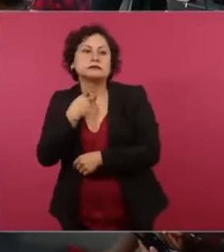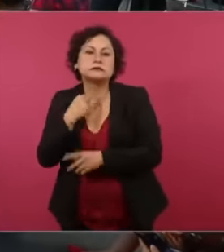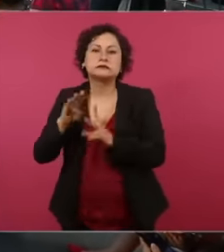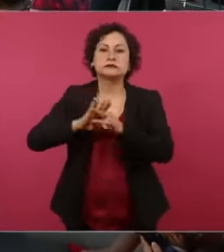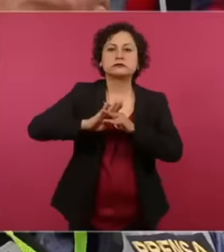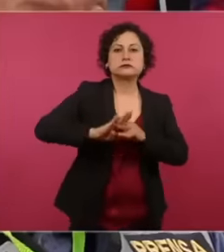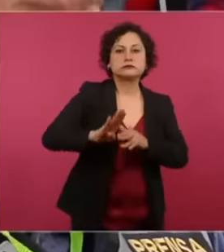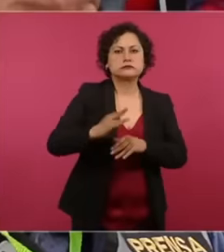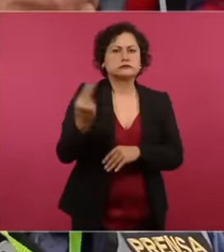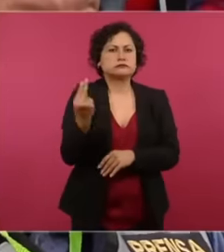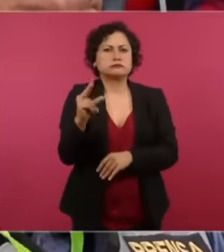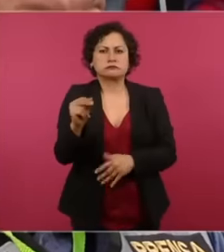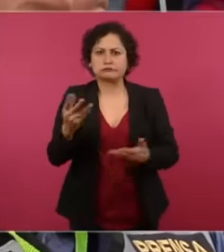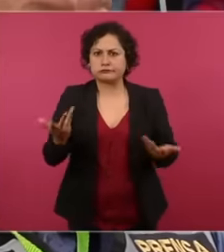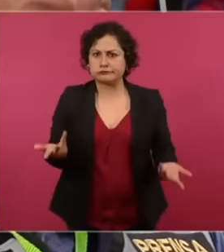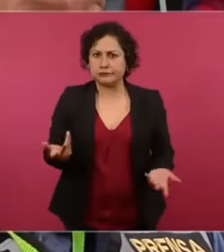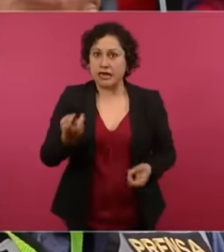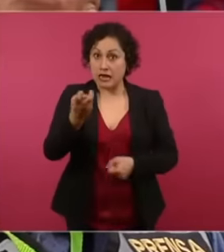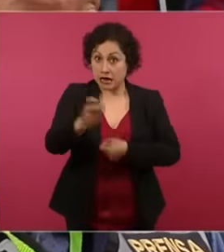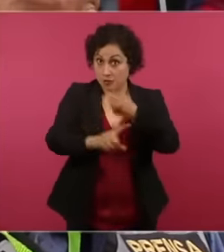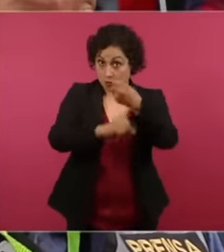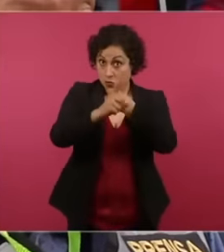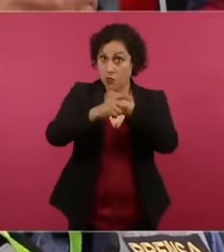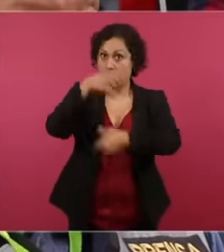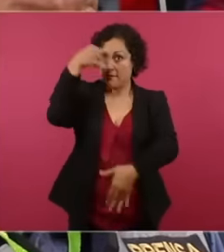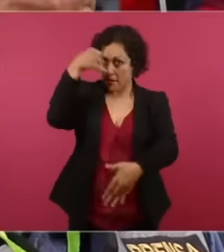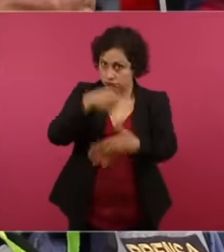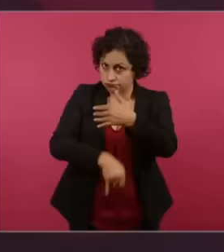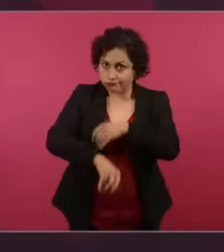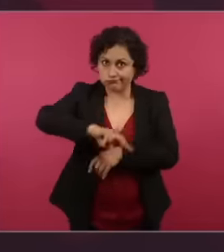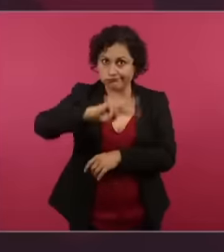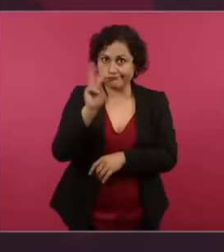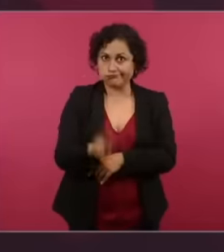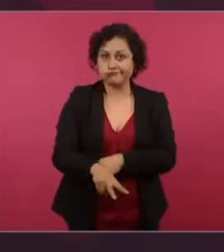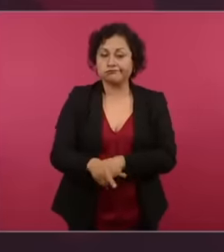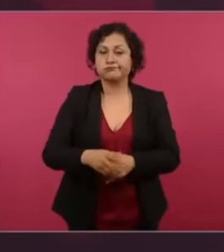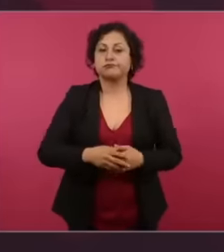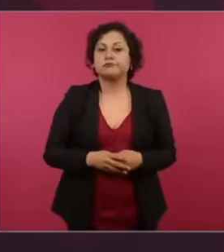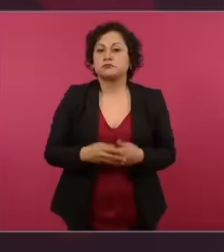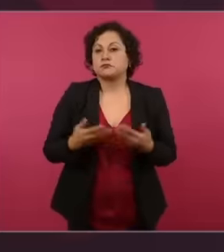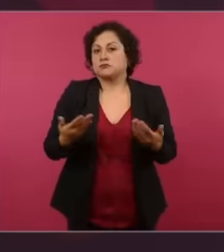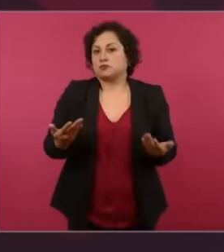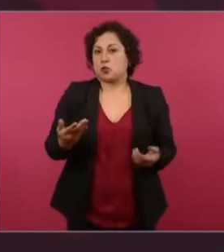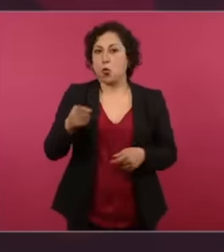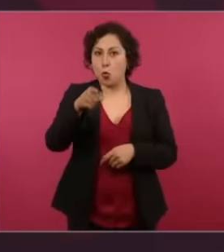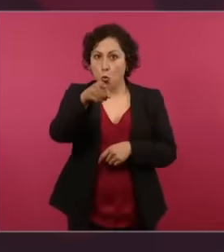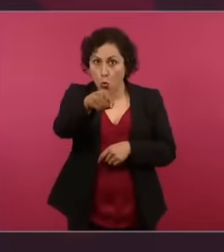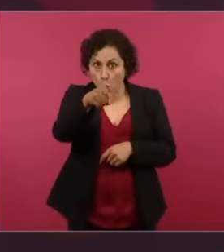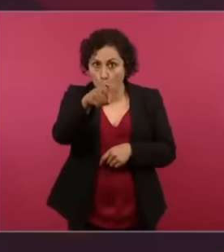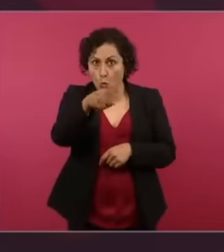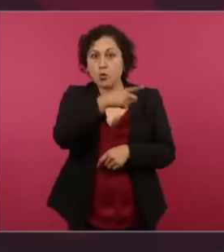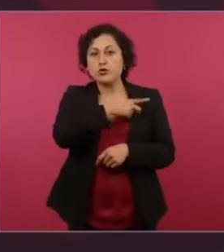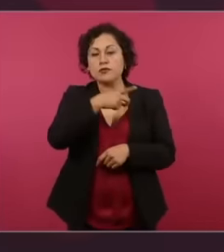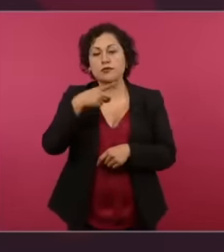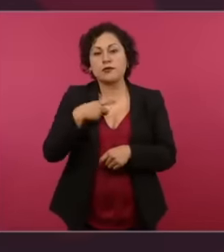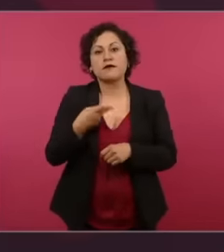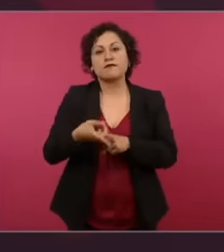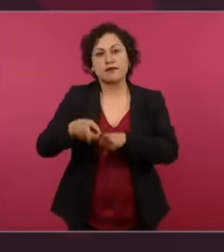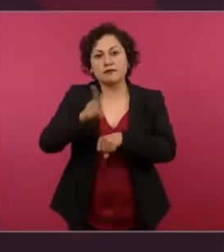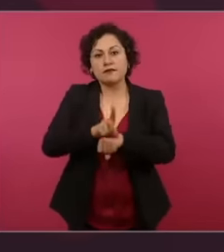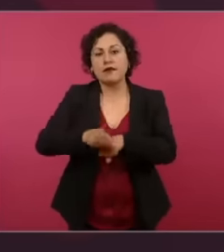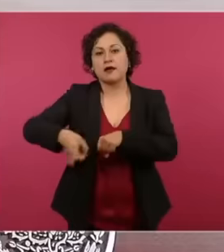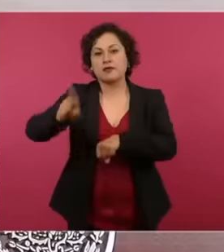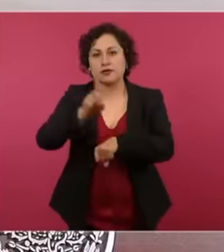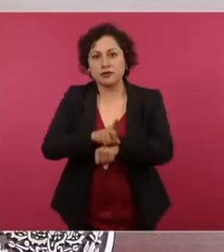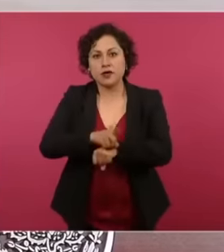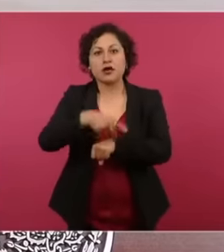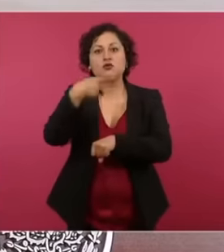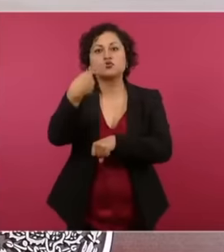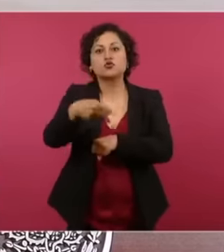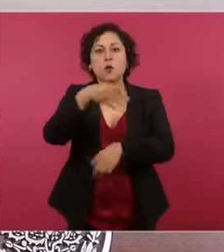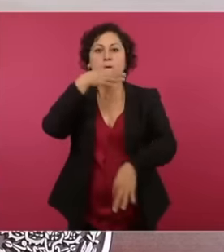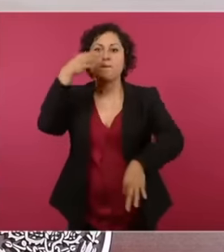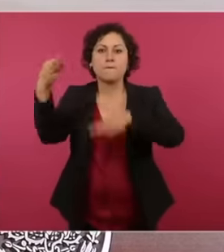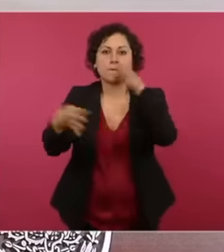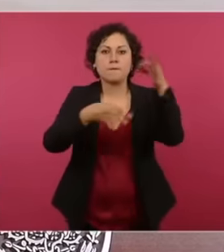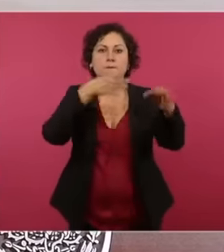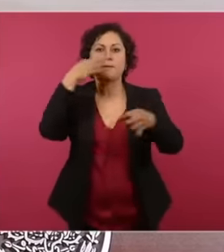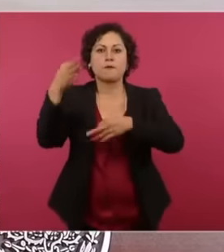bottom line. You should be on your news every day talking about it, that